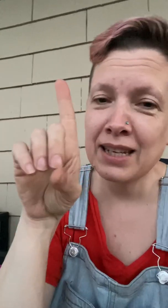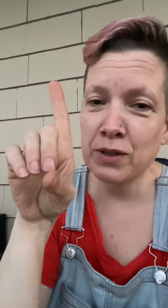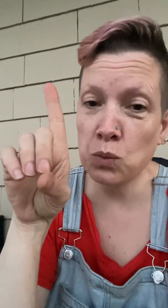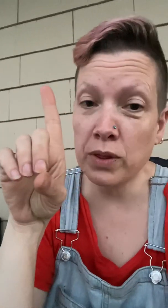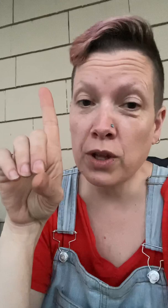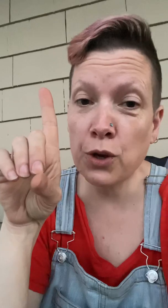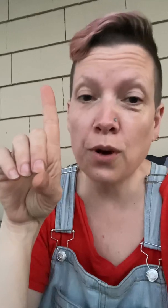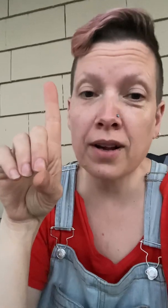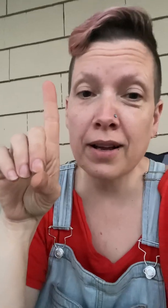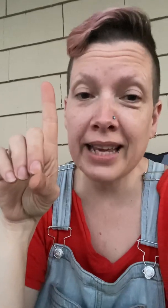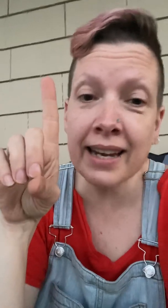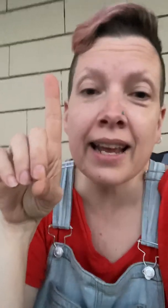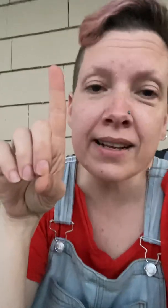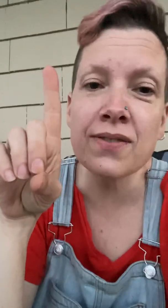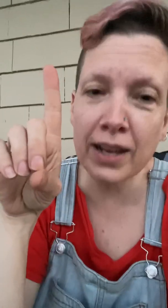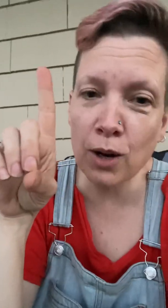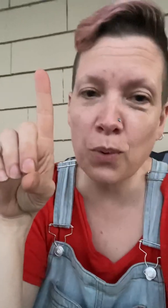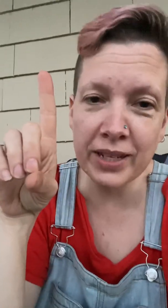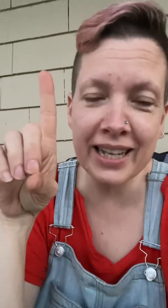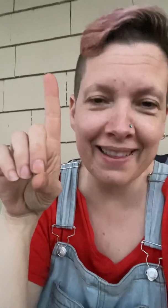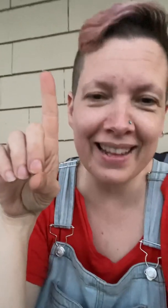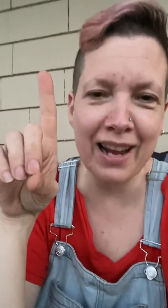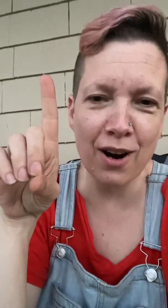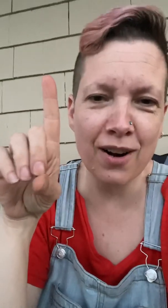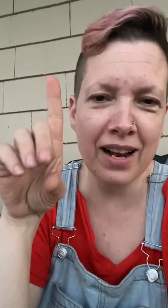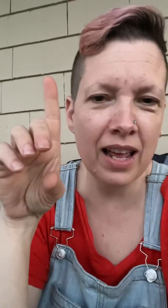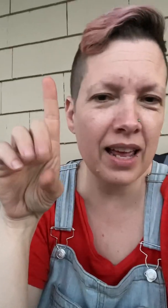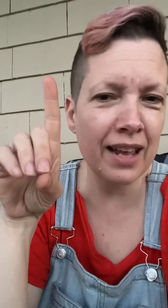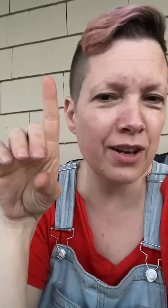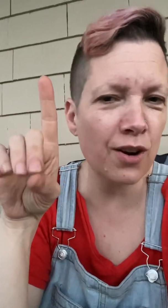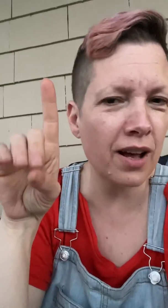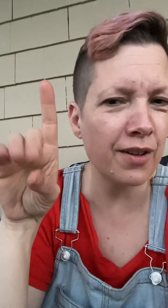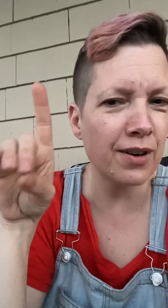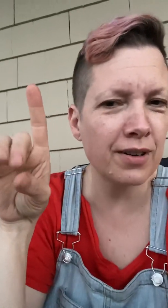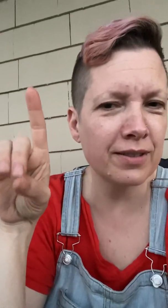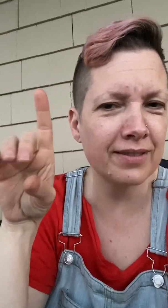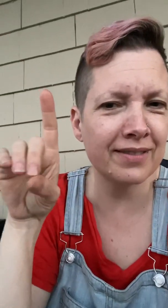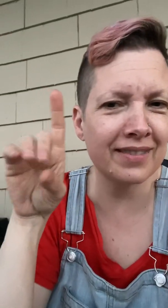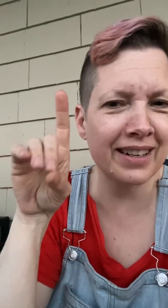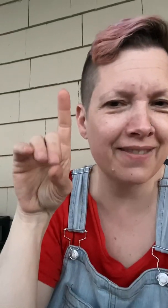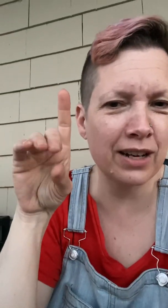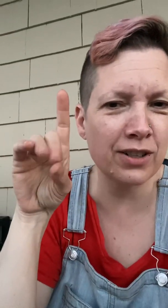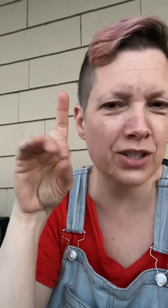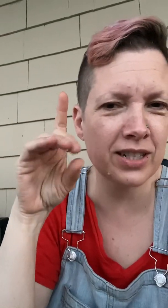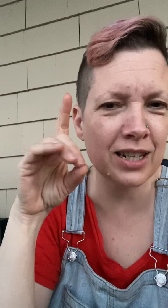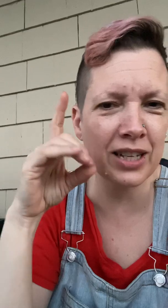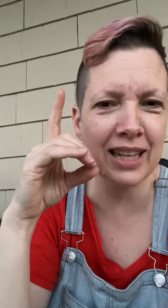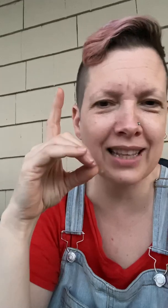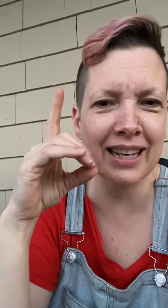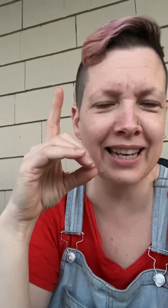is with your index finger pointing in the air and your other fingers just touching lightly.